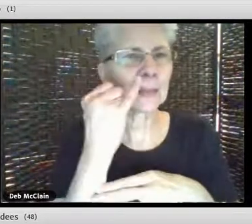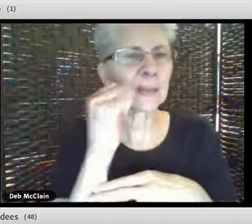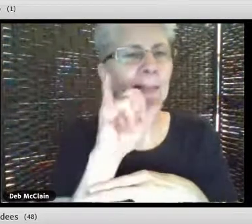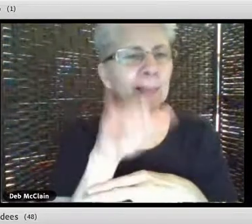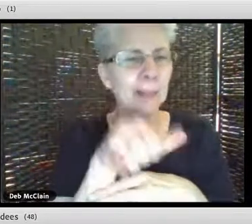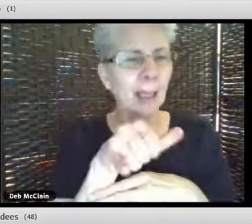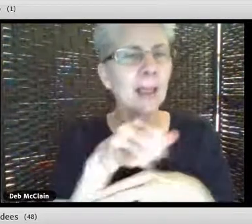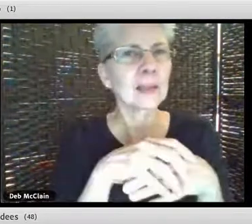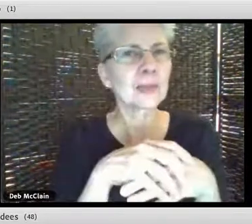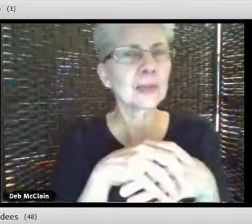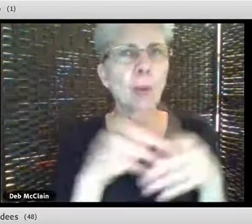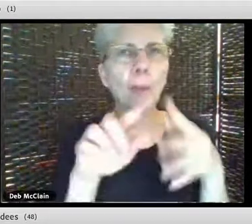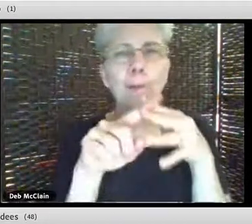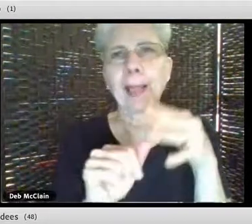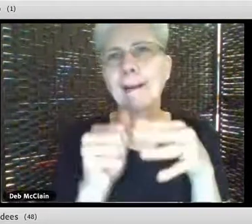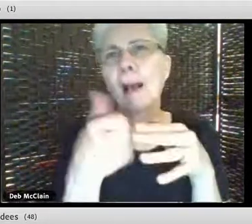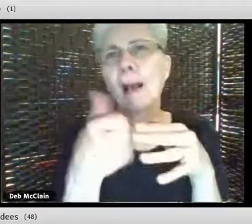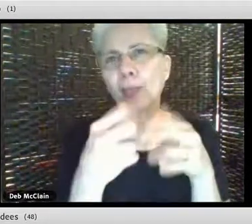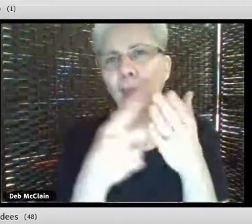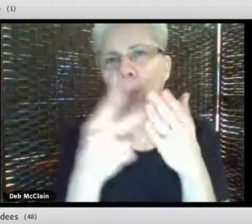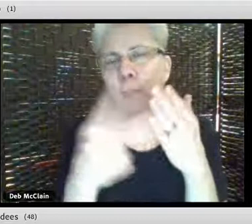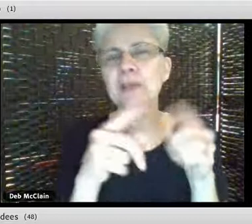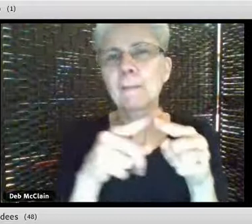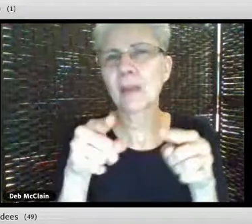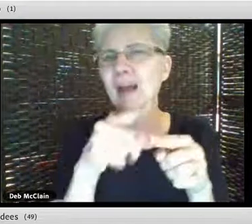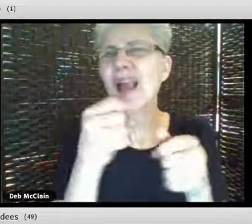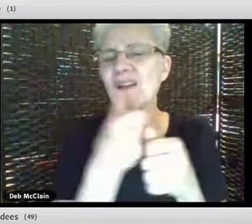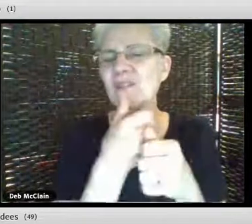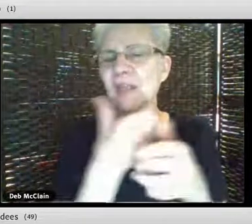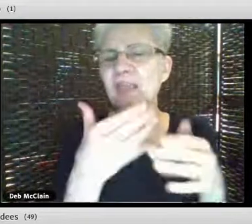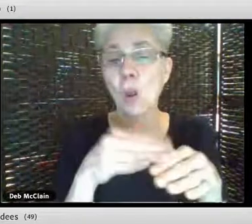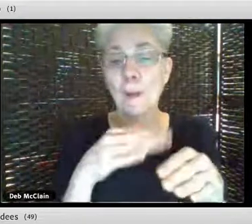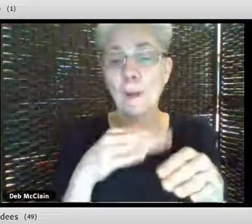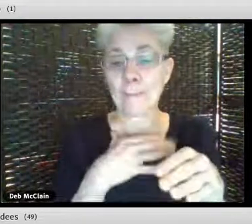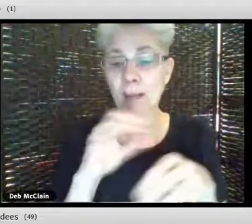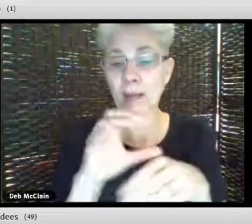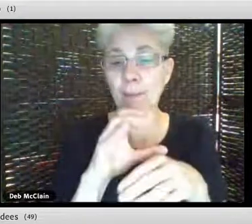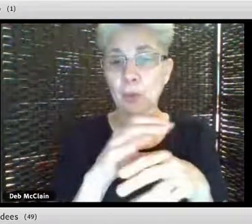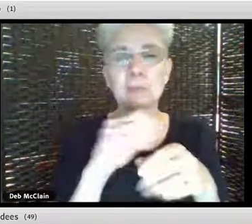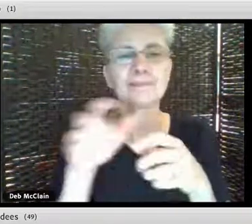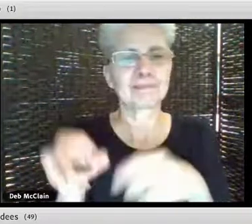I'm drawing a blank right now. Maybe you guys know, but everything that's on my computer is pretty much on here,